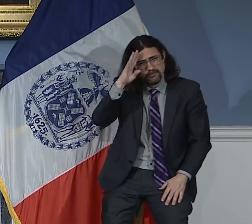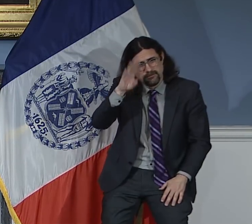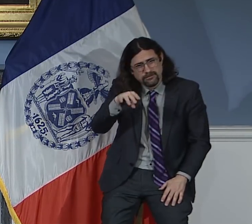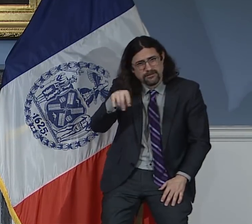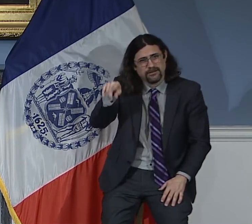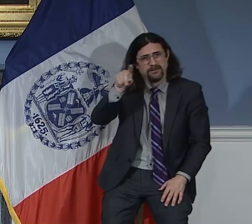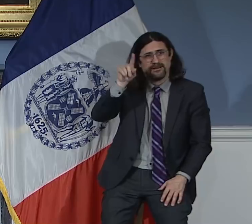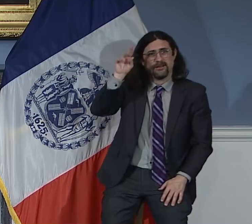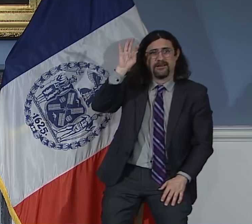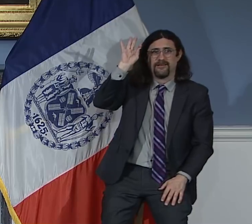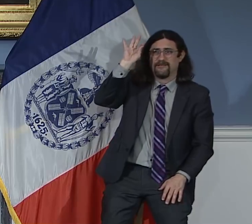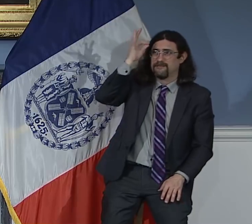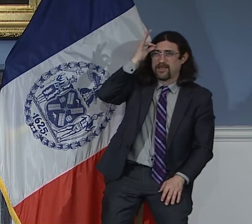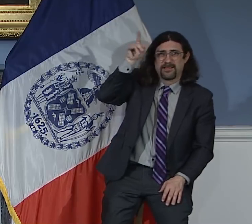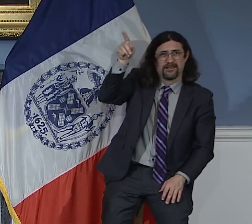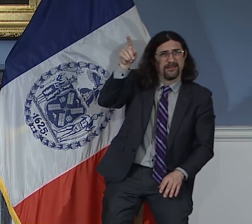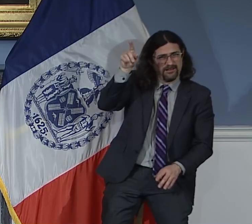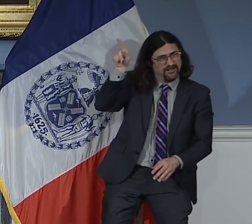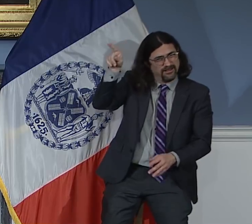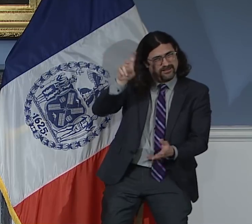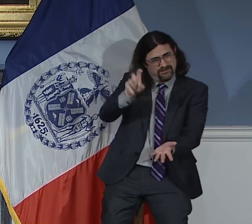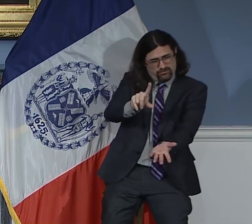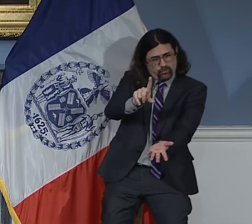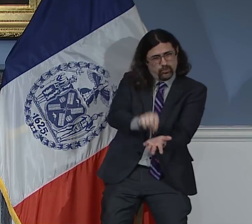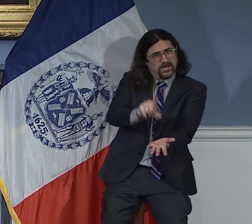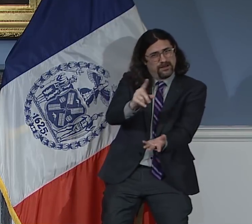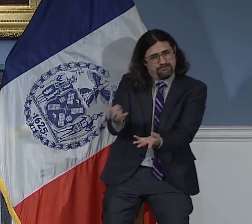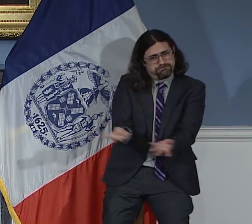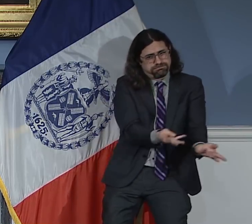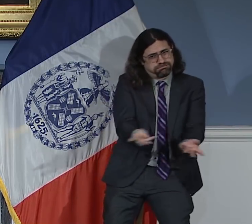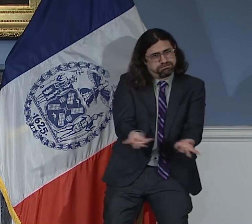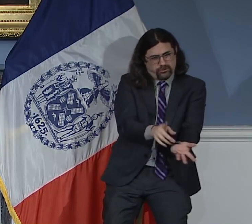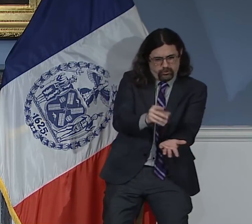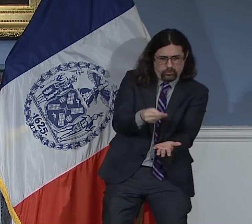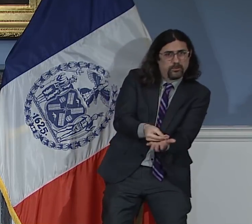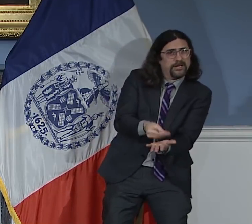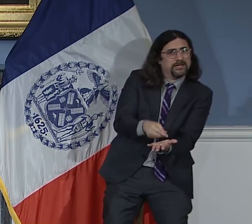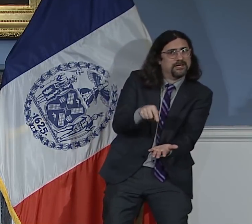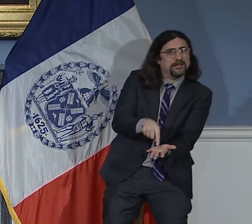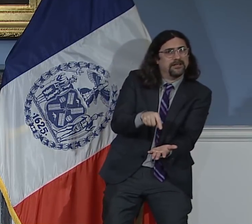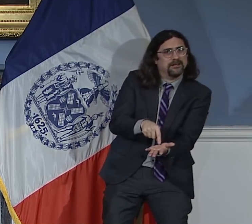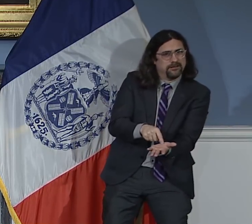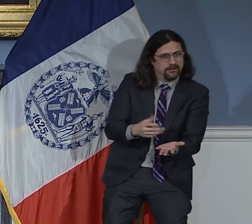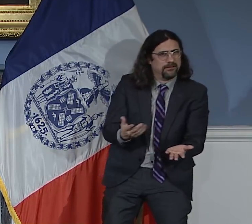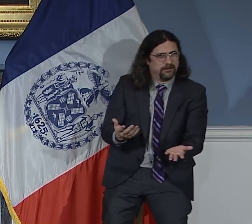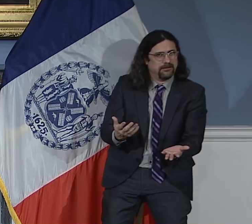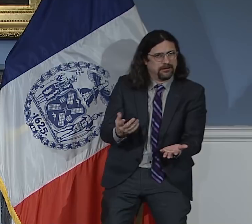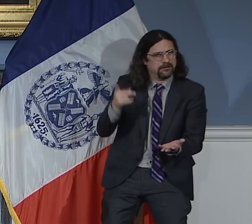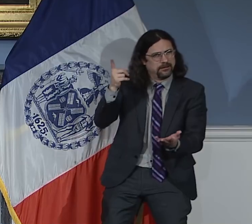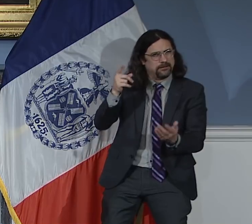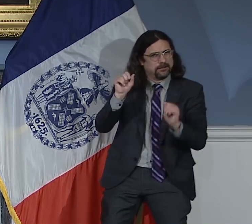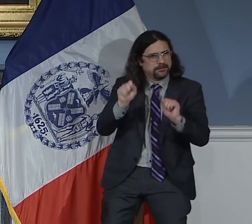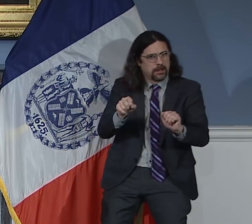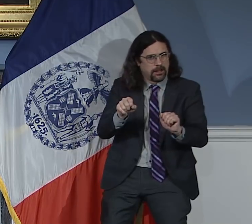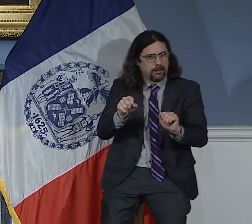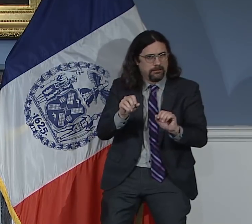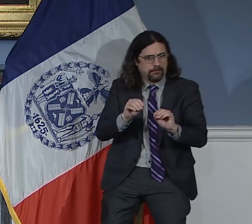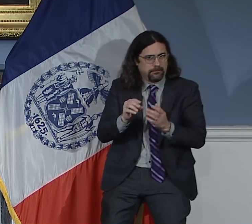THE FEDERAL GOVERNMENT LITERALLY PRINTS MON.EY THEY CAN CREATE ANY CREDIT LINE THEYWA NTO T SAVE